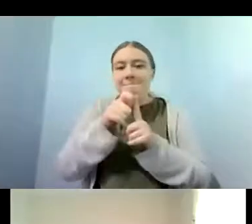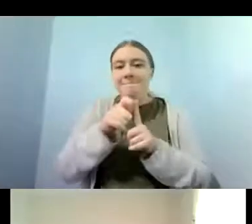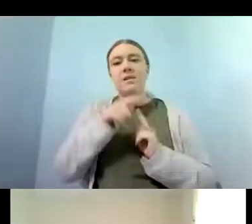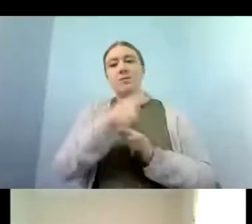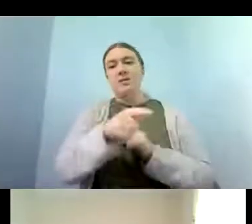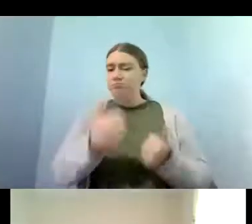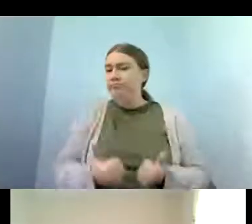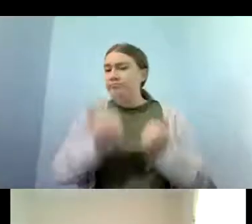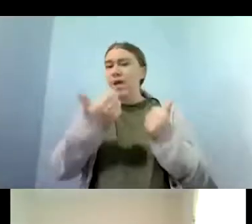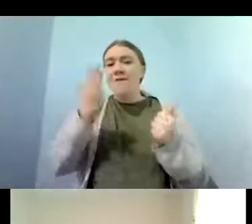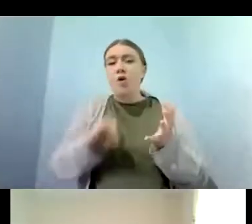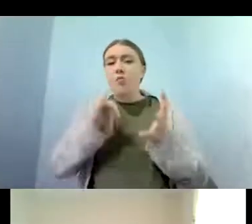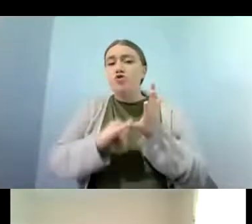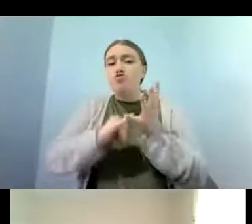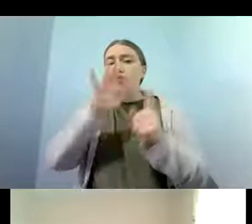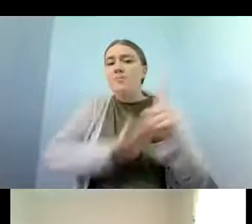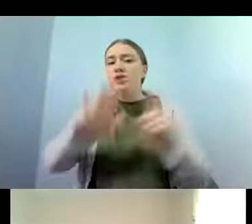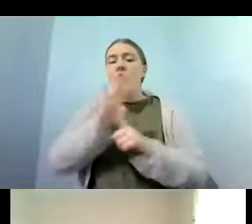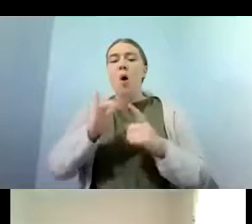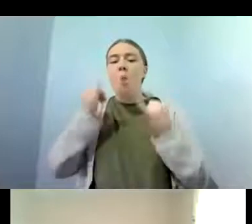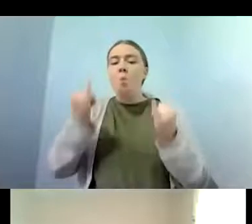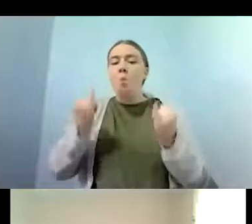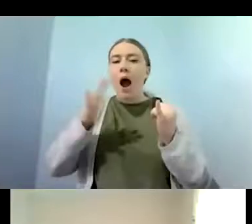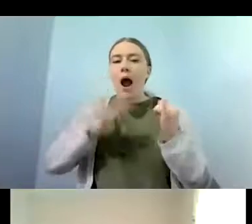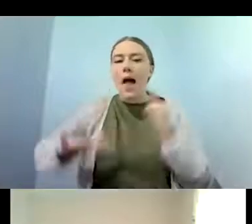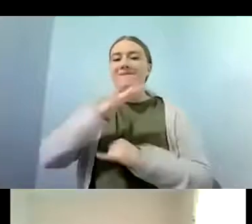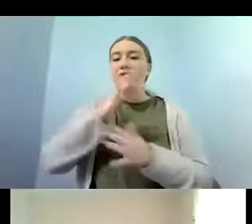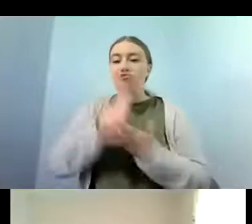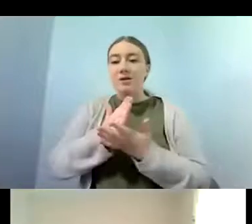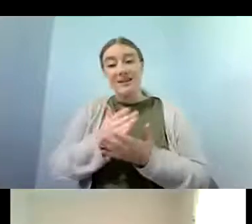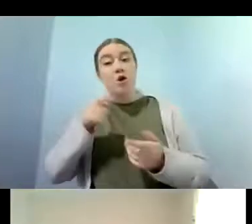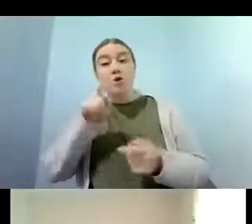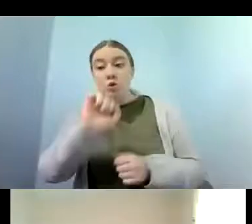you can use um on your daily walks as you're passing the river and it allows you to submit a